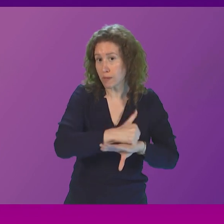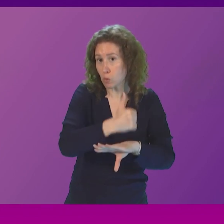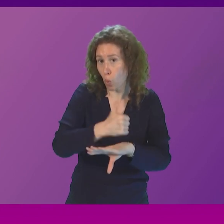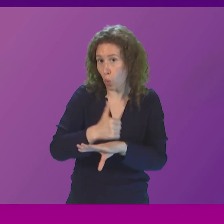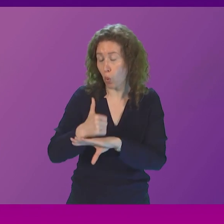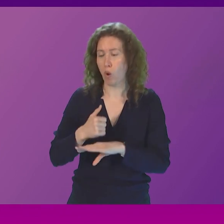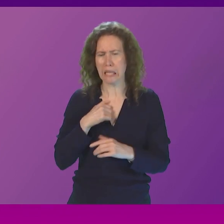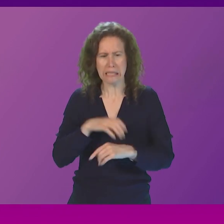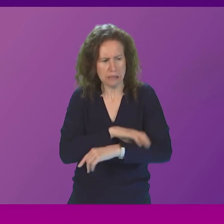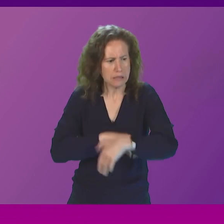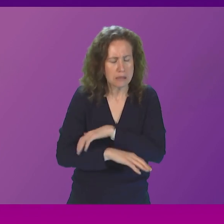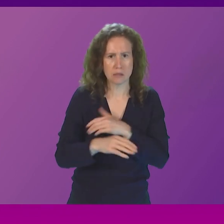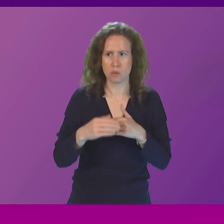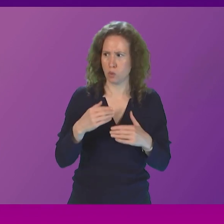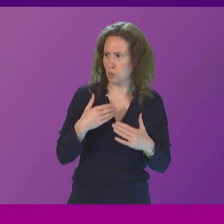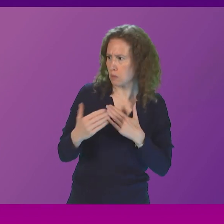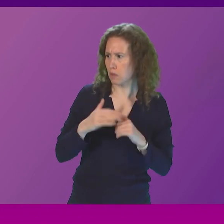action to tackle the climate emergency.